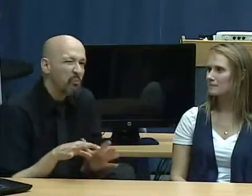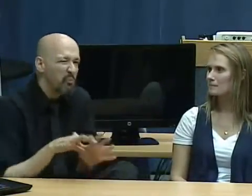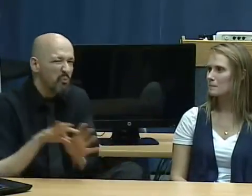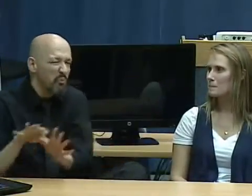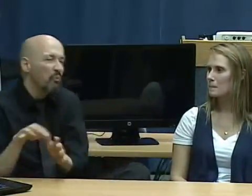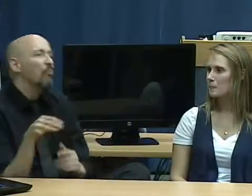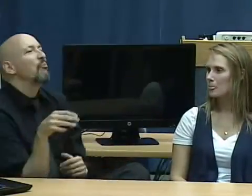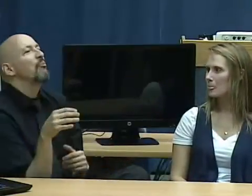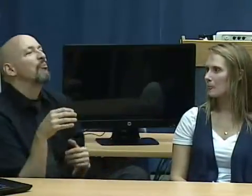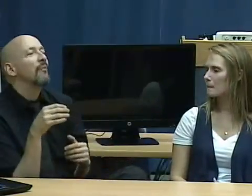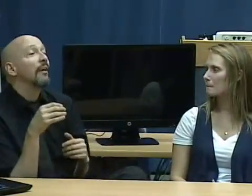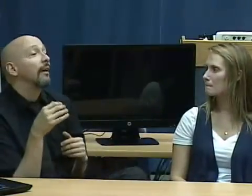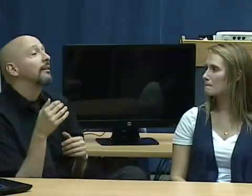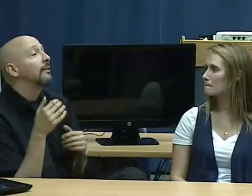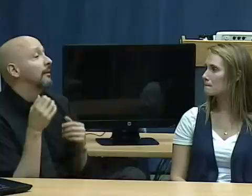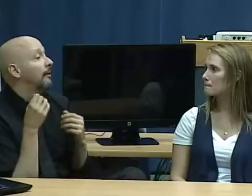Setting that topic aside.